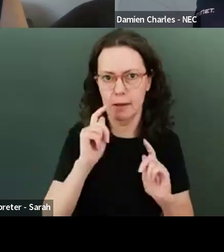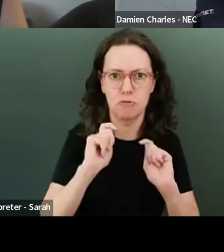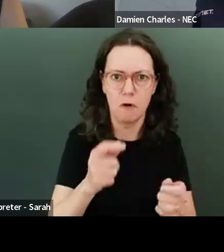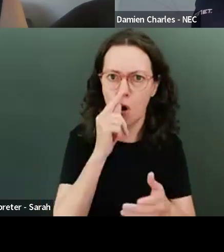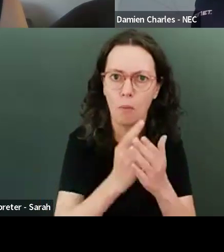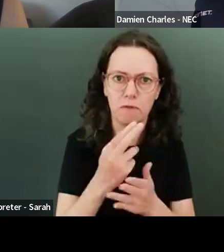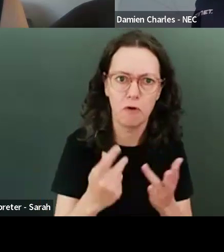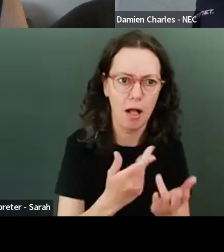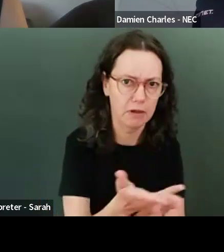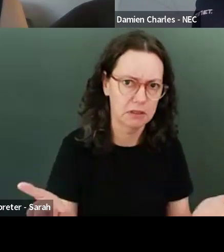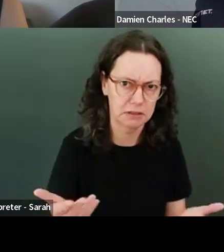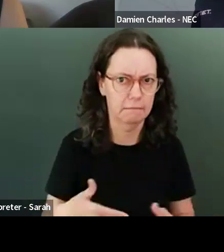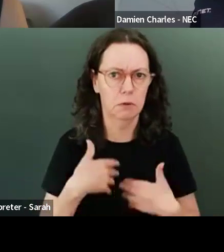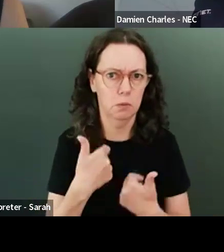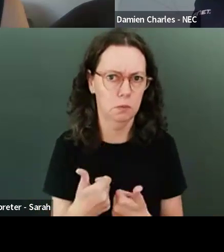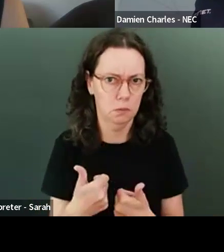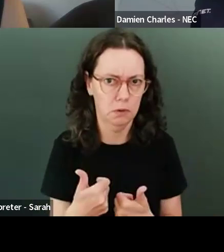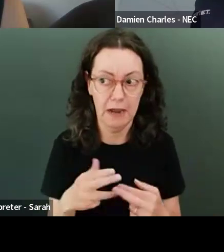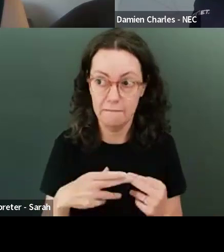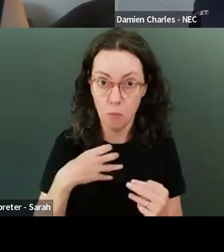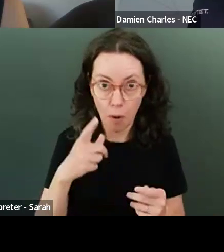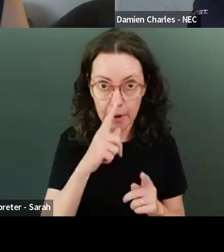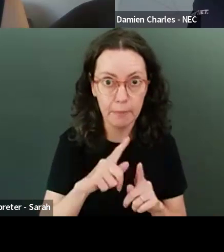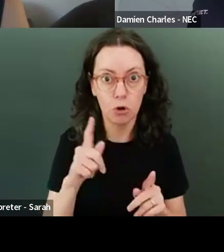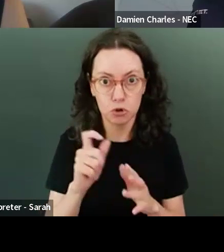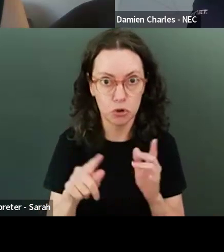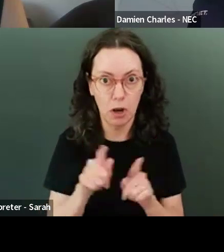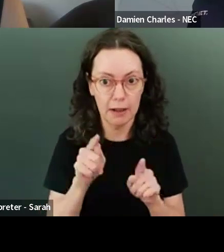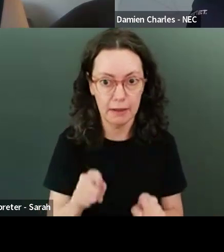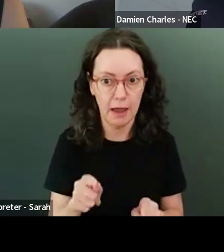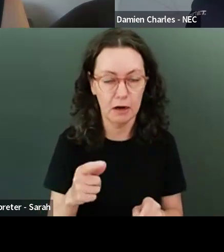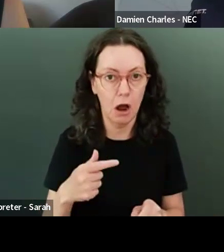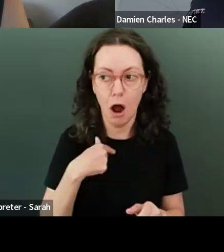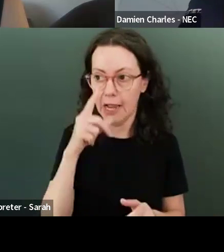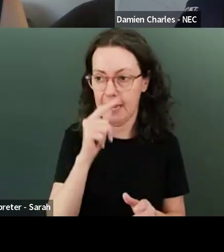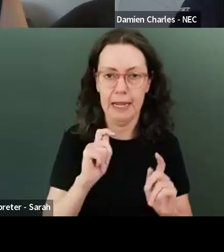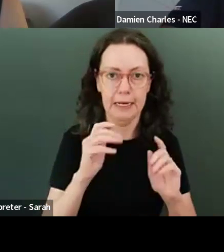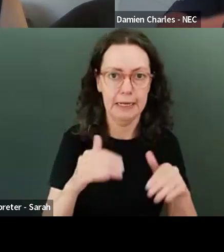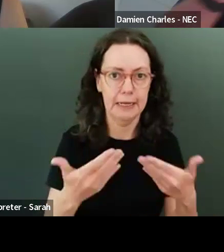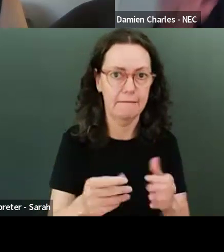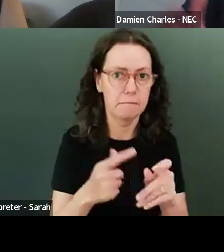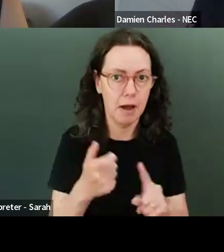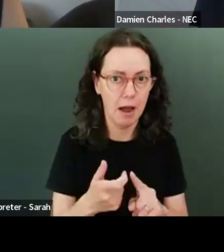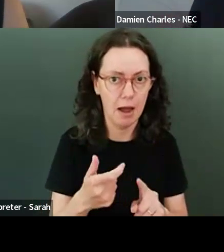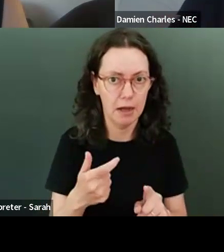very rewarding in itself and if we get more people within industry realizing